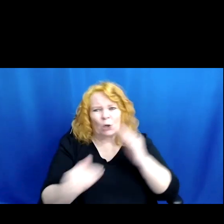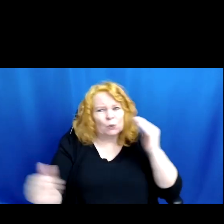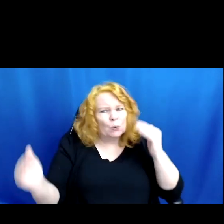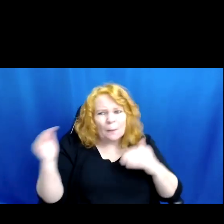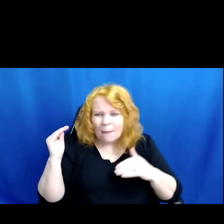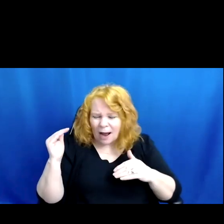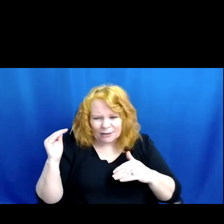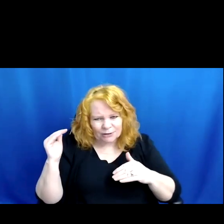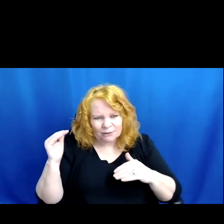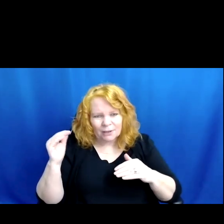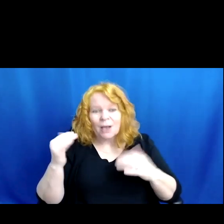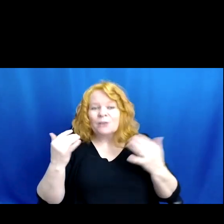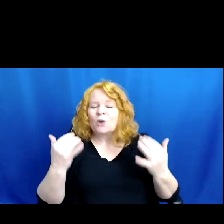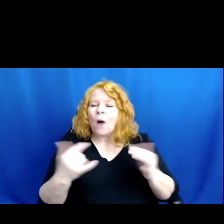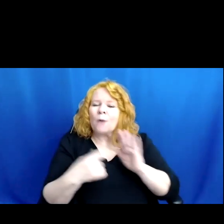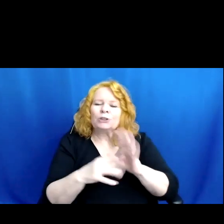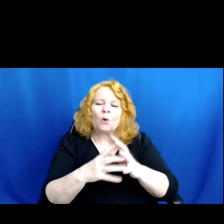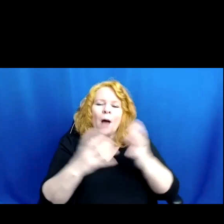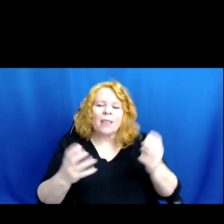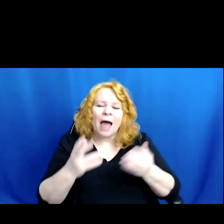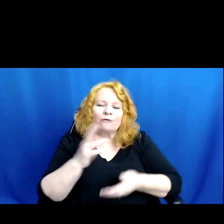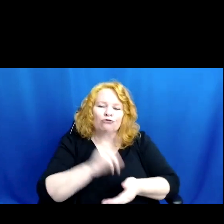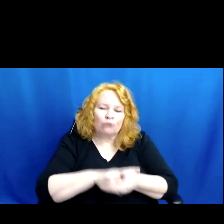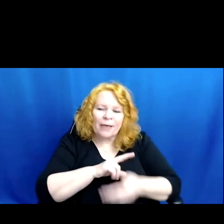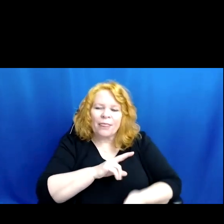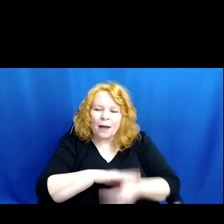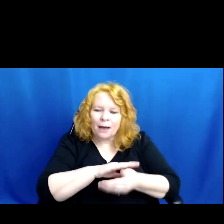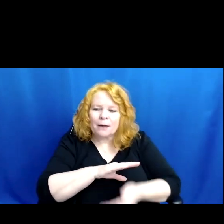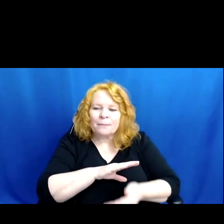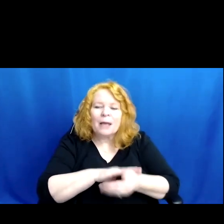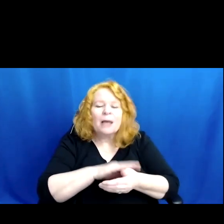But there’s a lot of voice intonation and rhythm and I break it up with lots of you